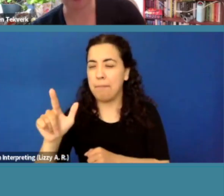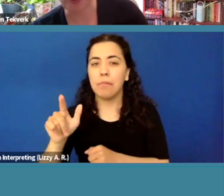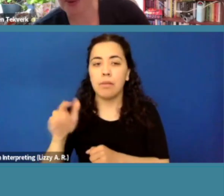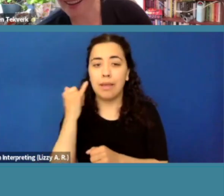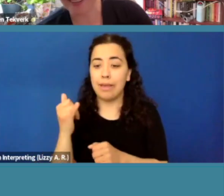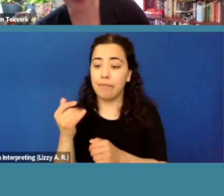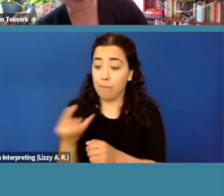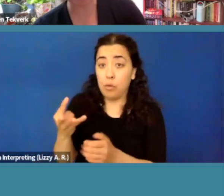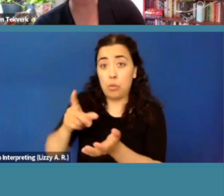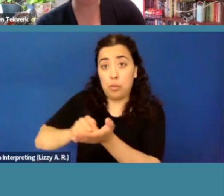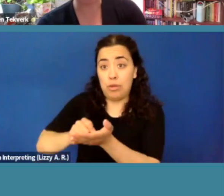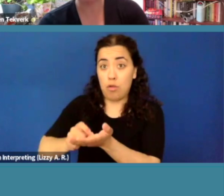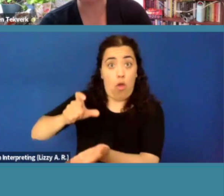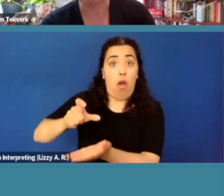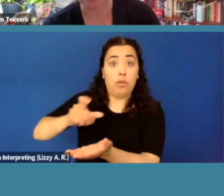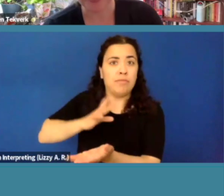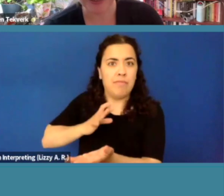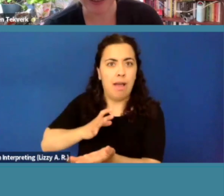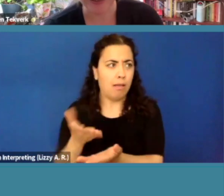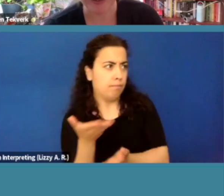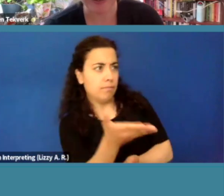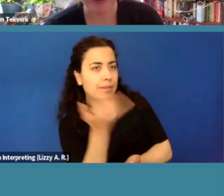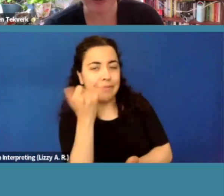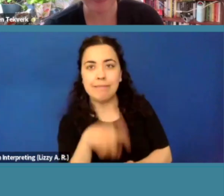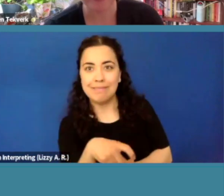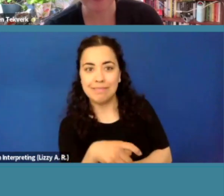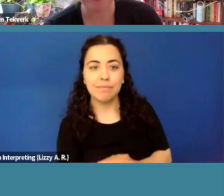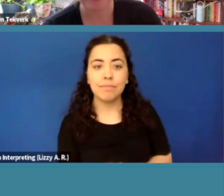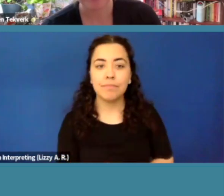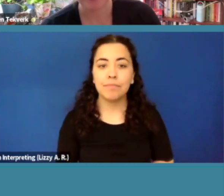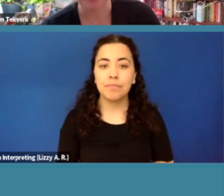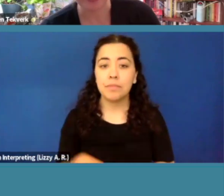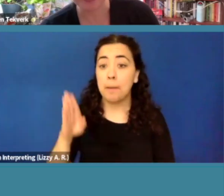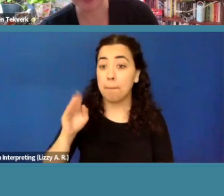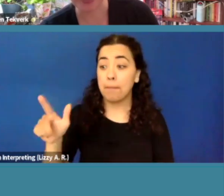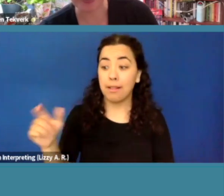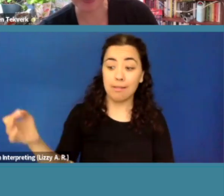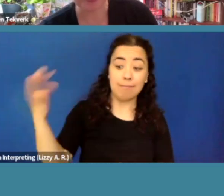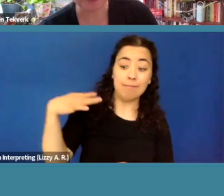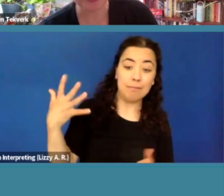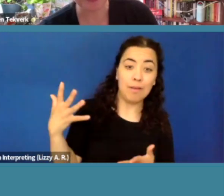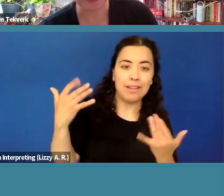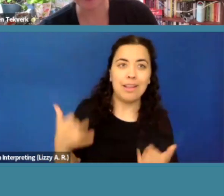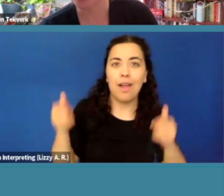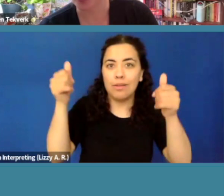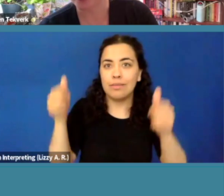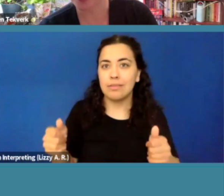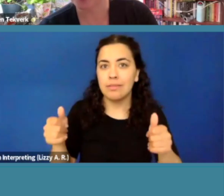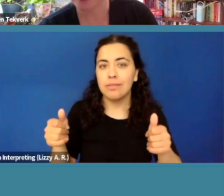One other note that I got from Bill is a lot of signage now includes QR codes